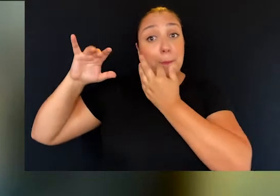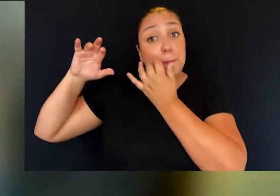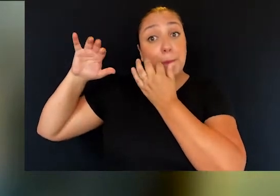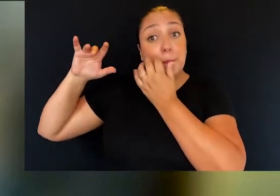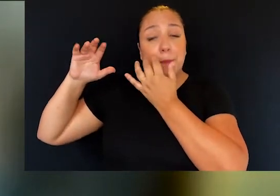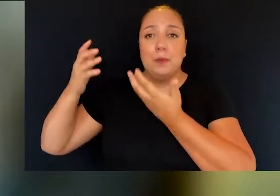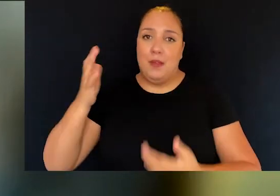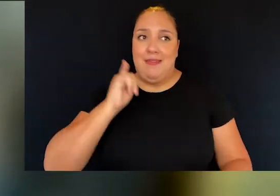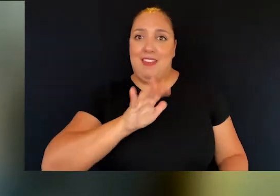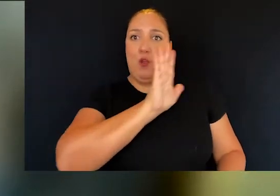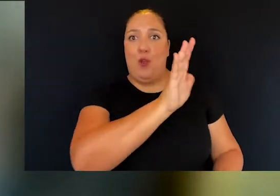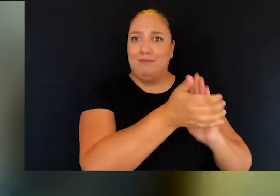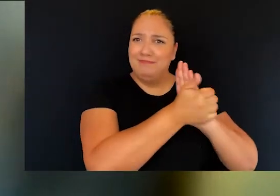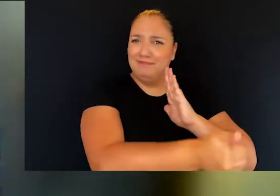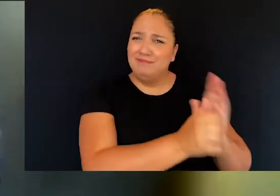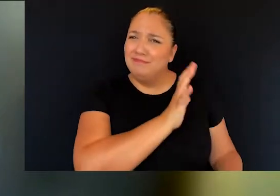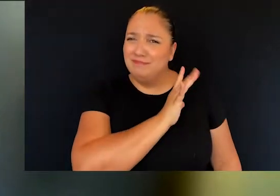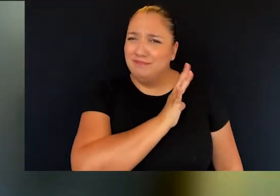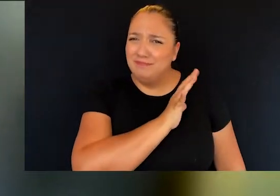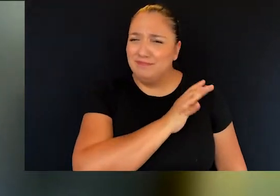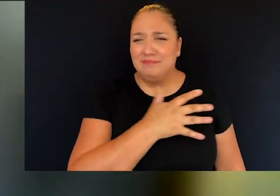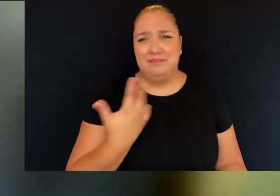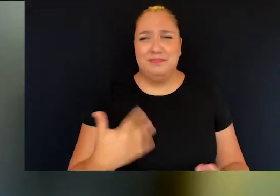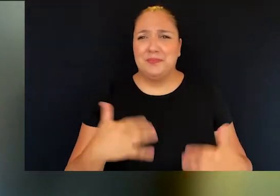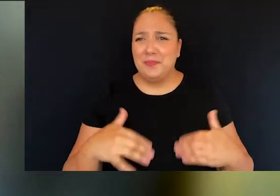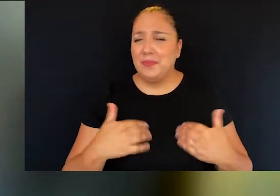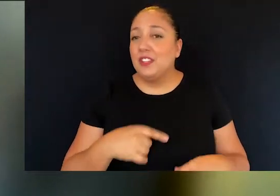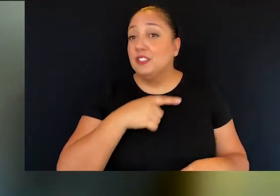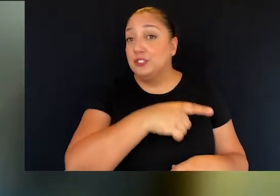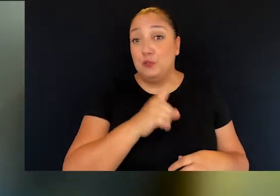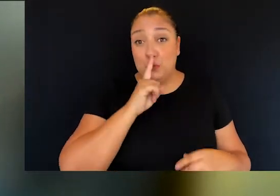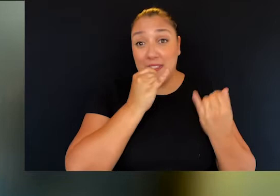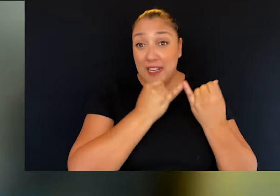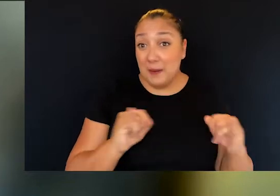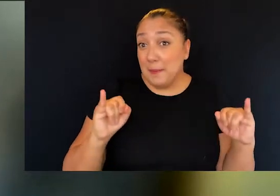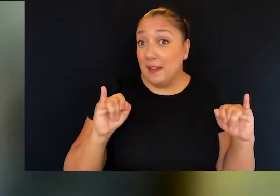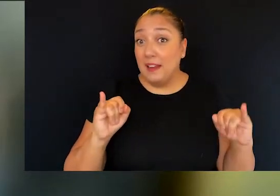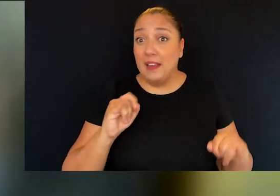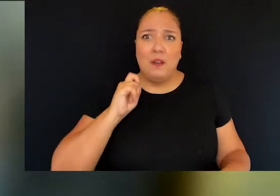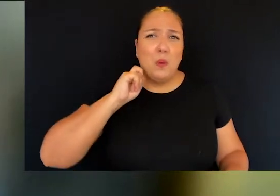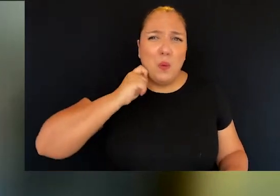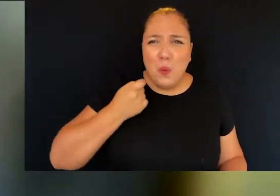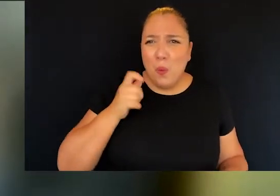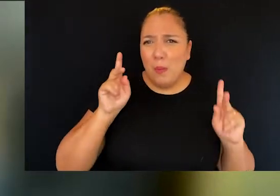which is one of her great talents. I think she's a very independent and very cool person,